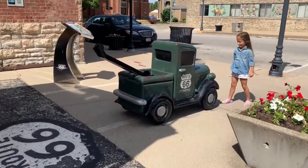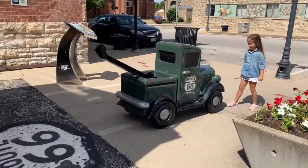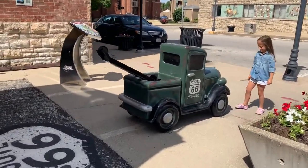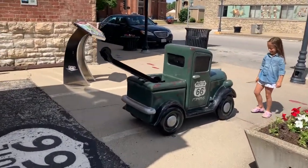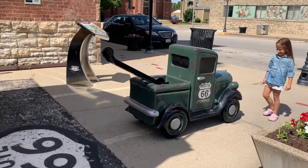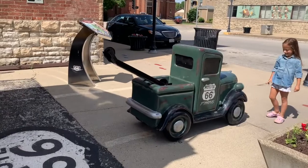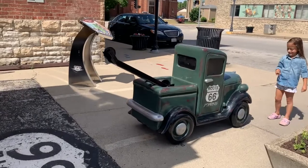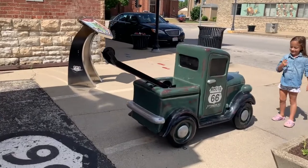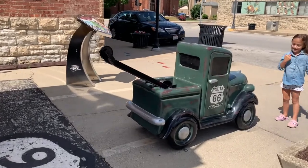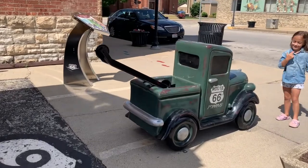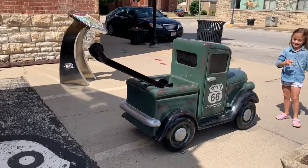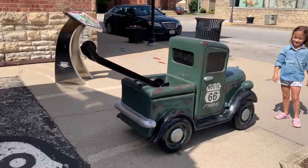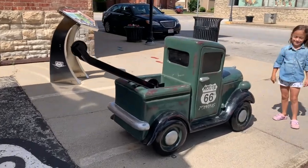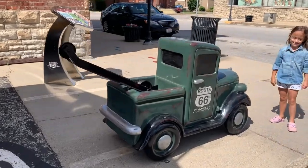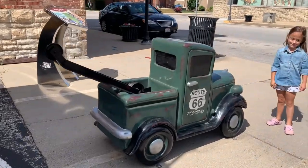So cute!